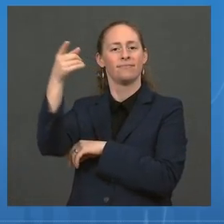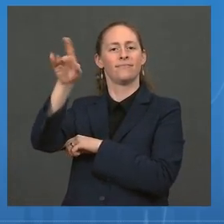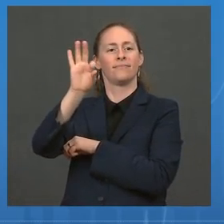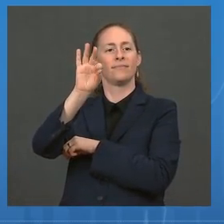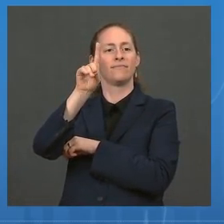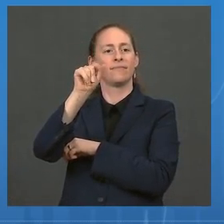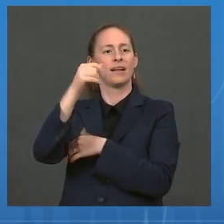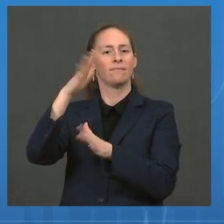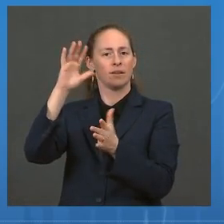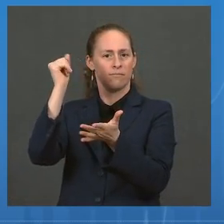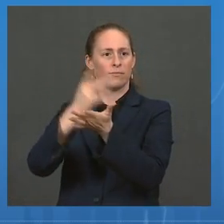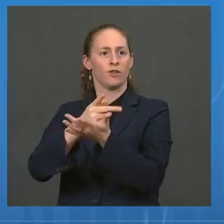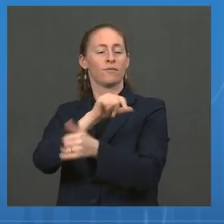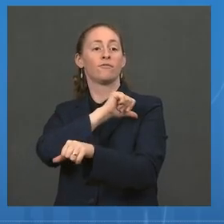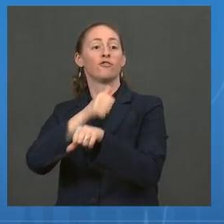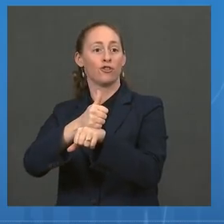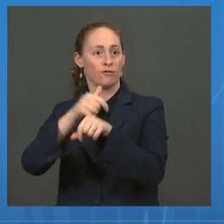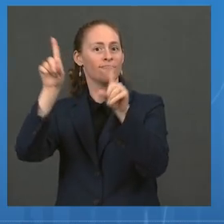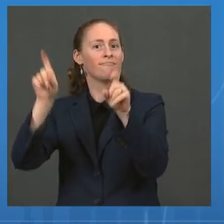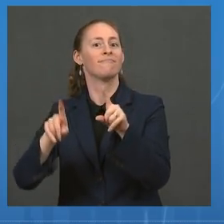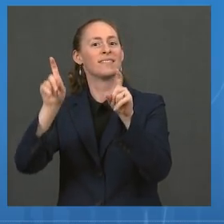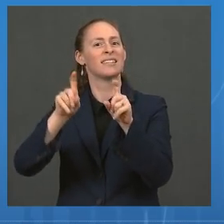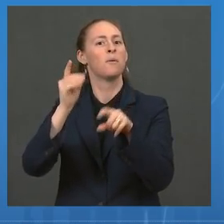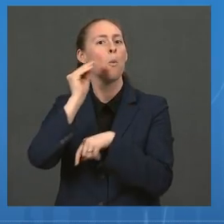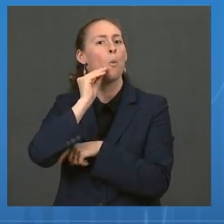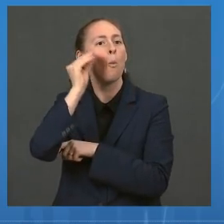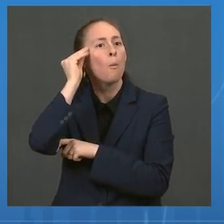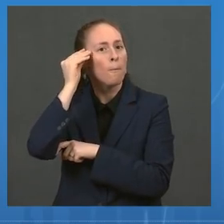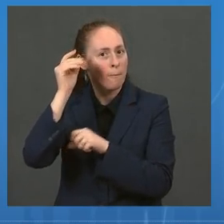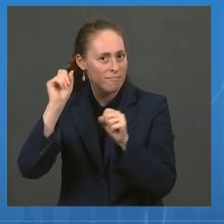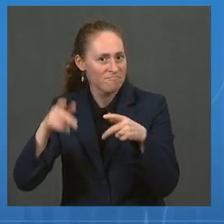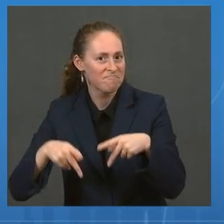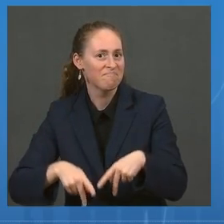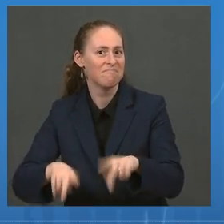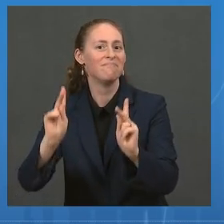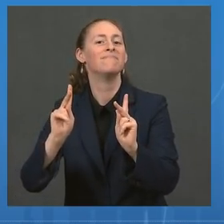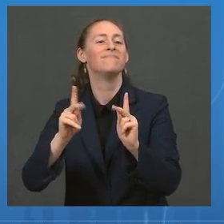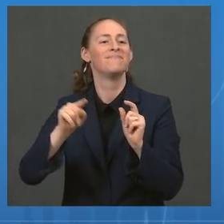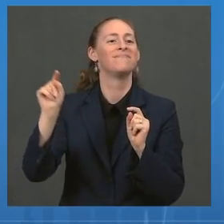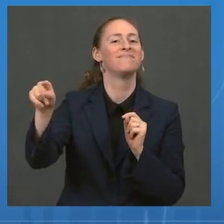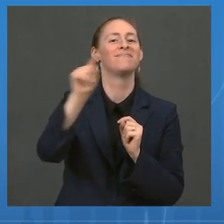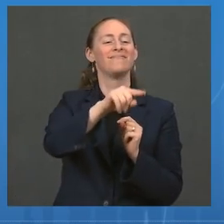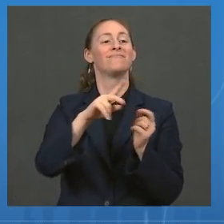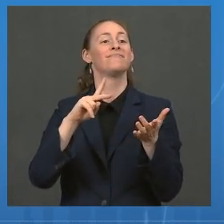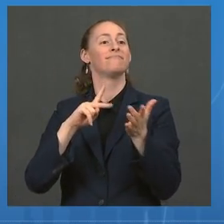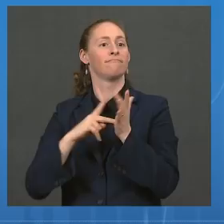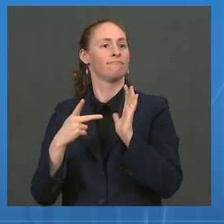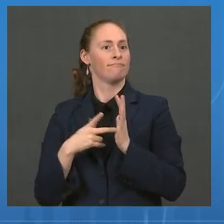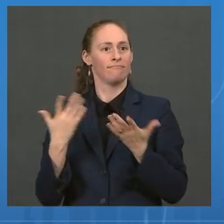at-home test from ACON Laboratories, which will bring tens of millions more rapid,